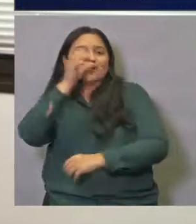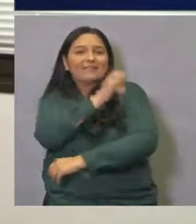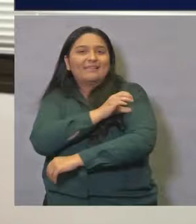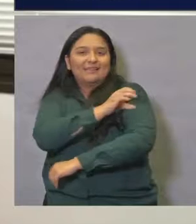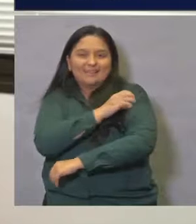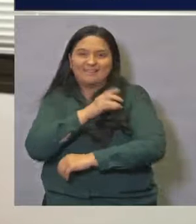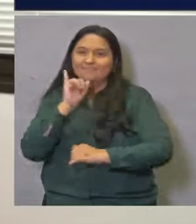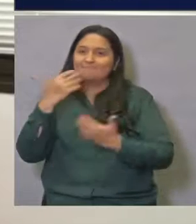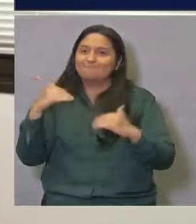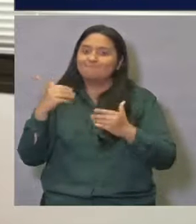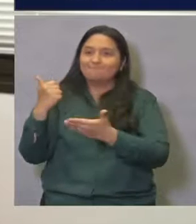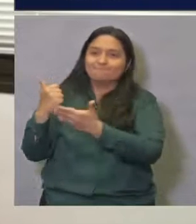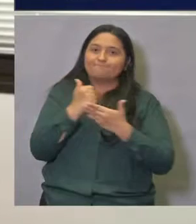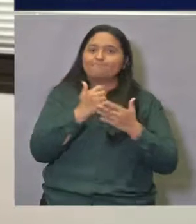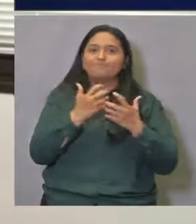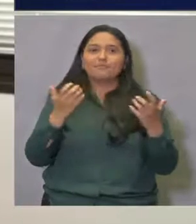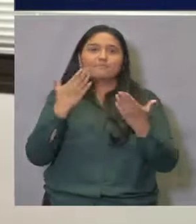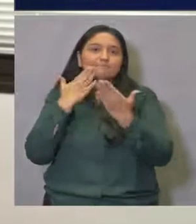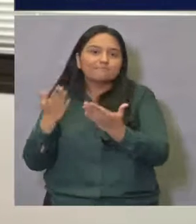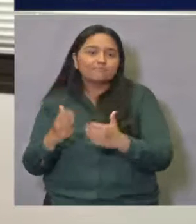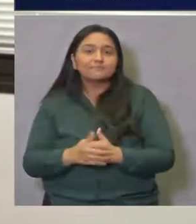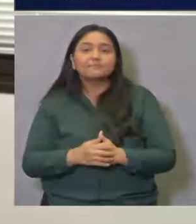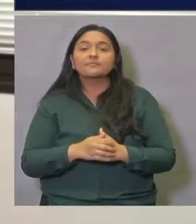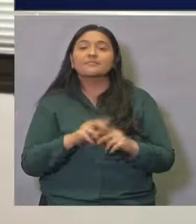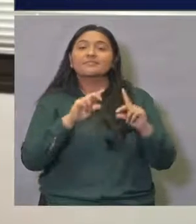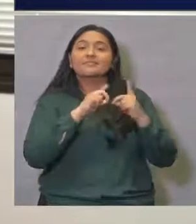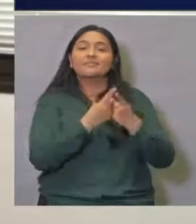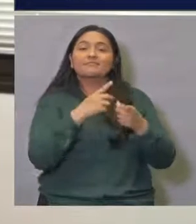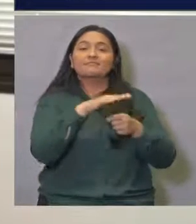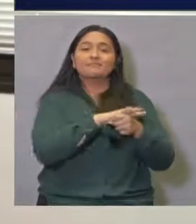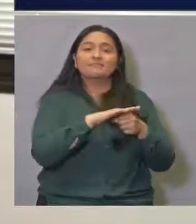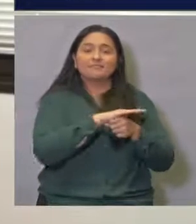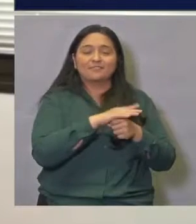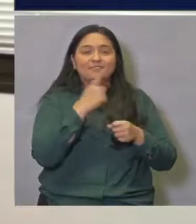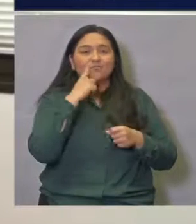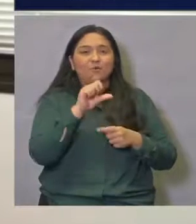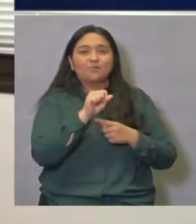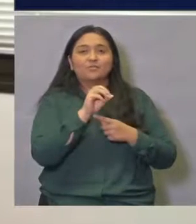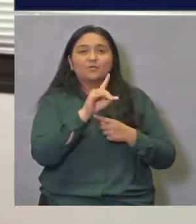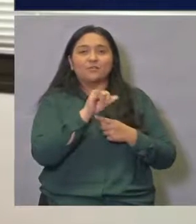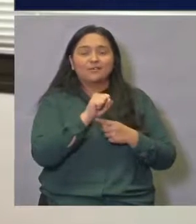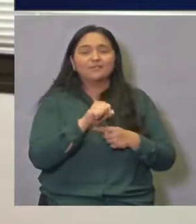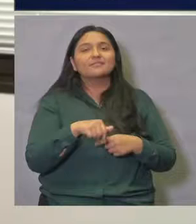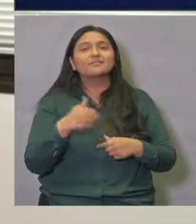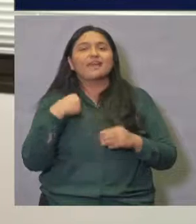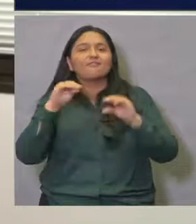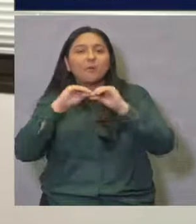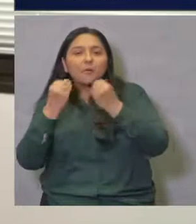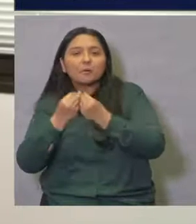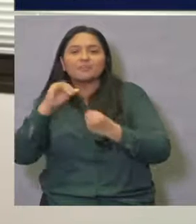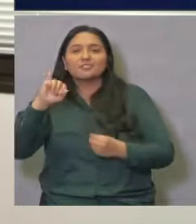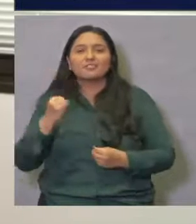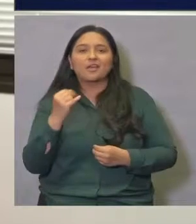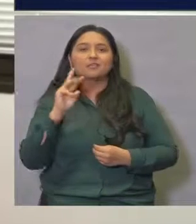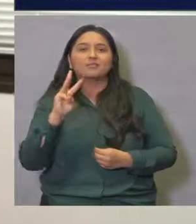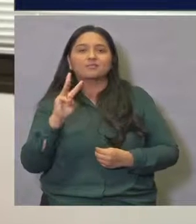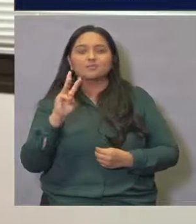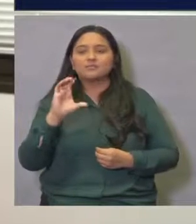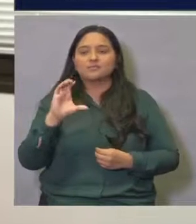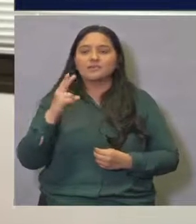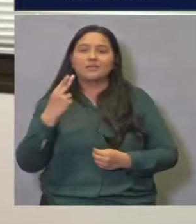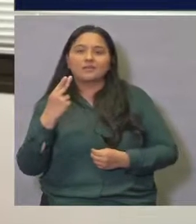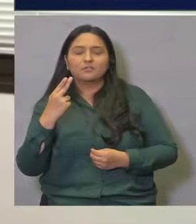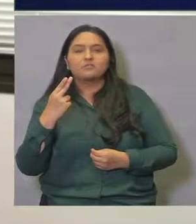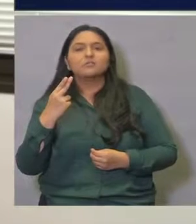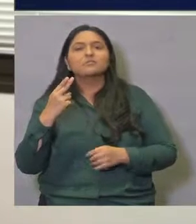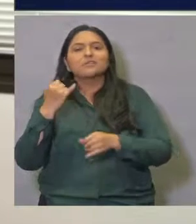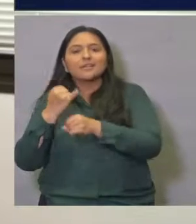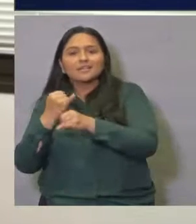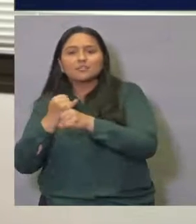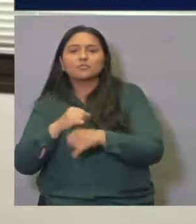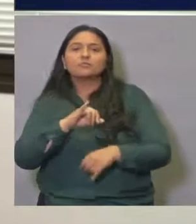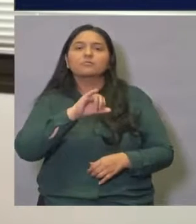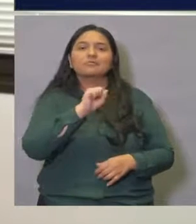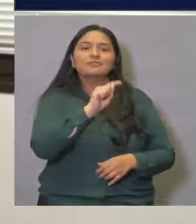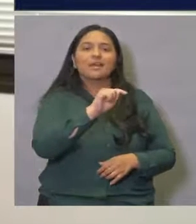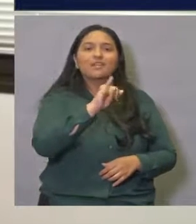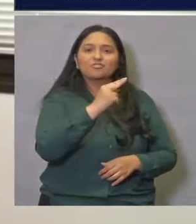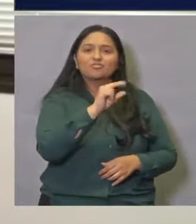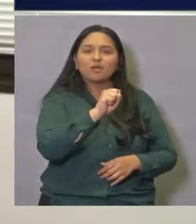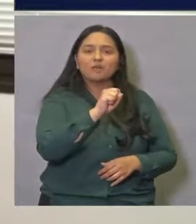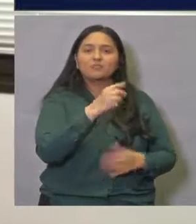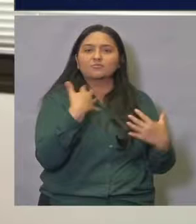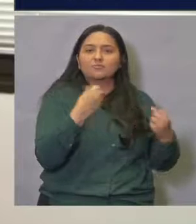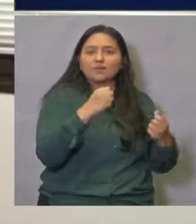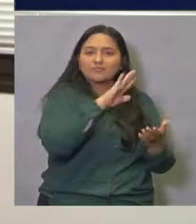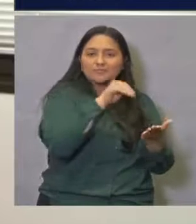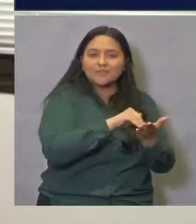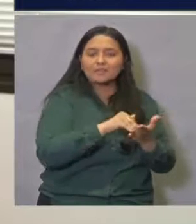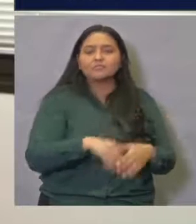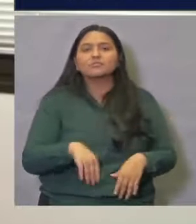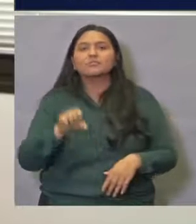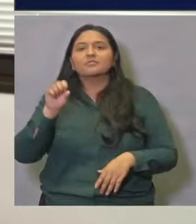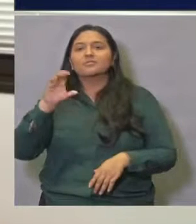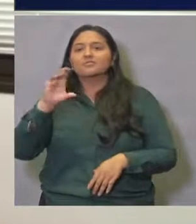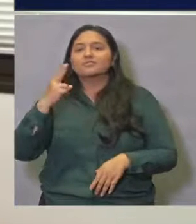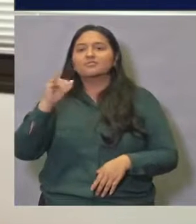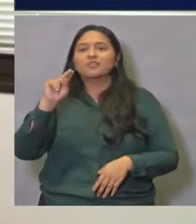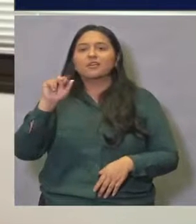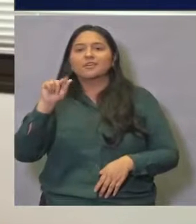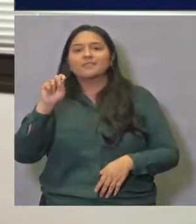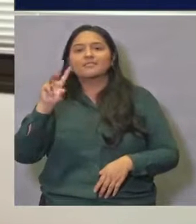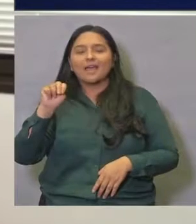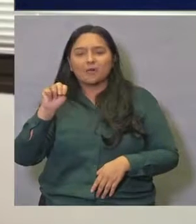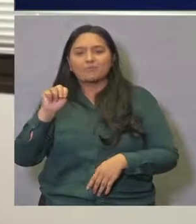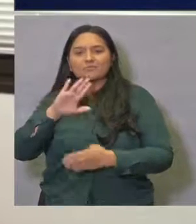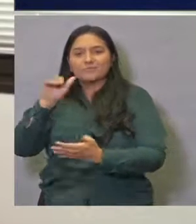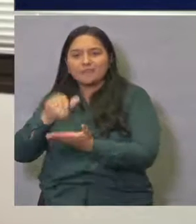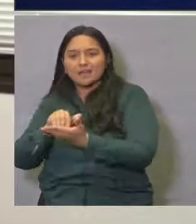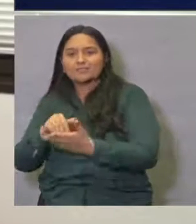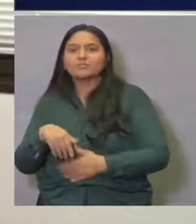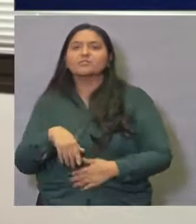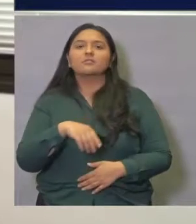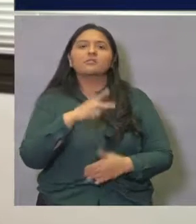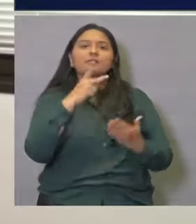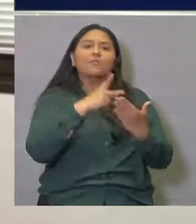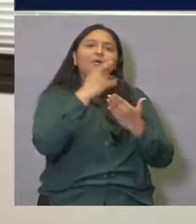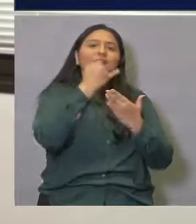SALUD FUERA PERDIDA, NO SERÍA